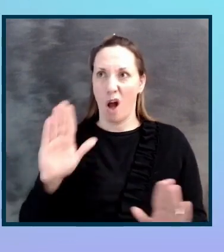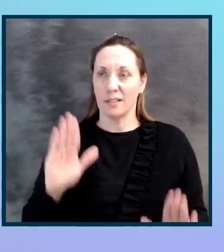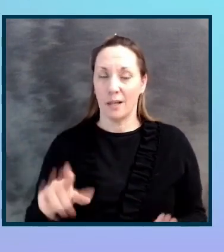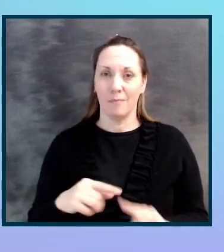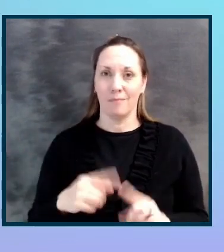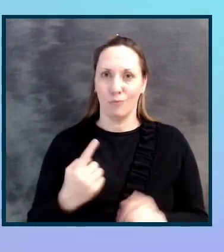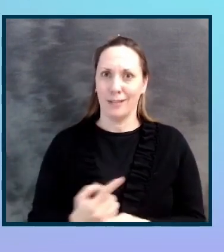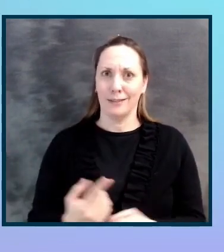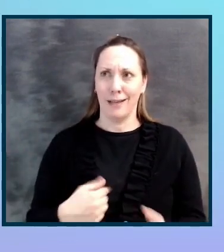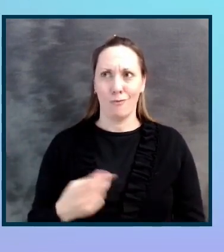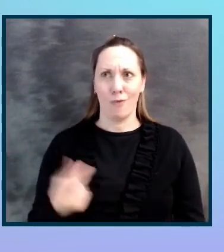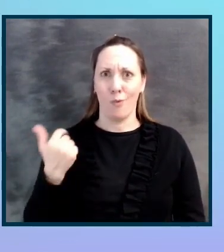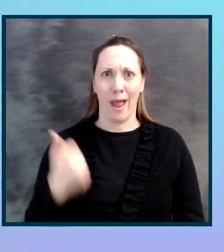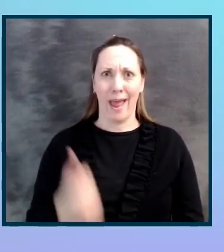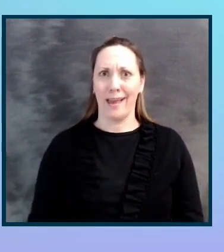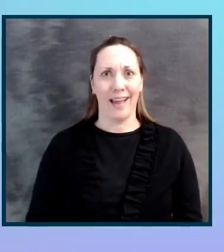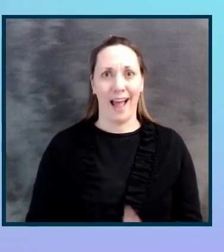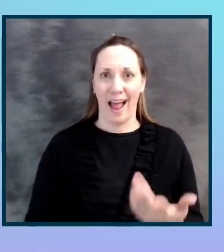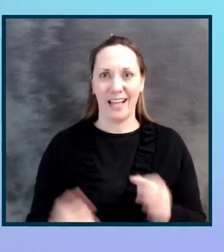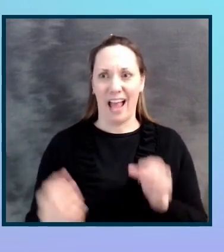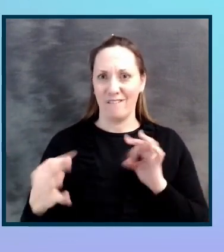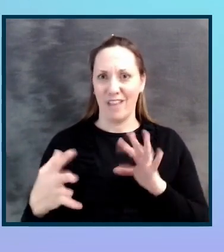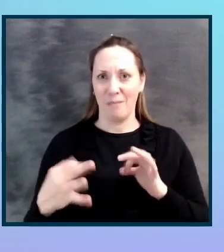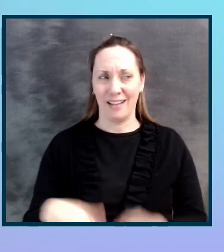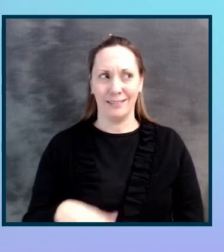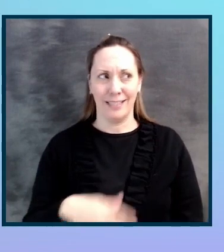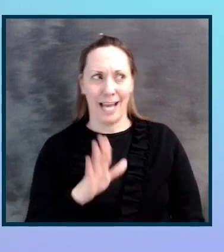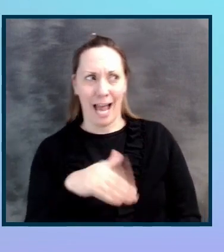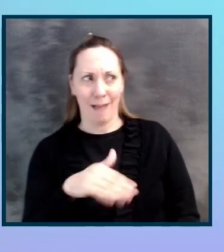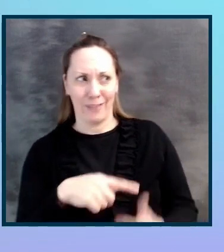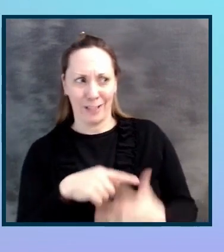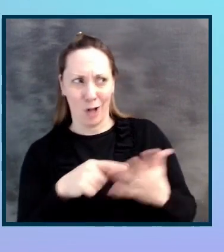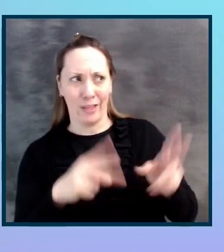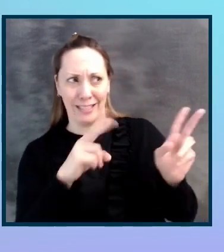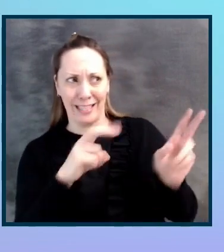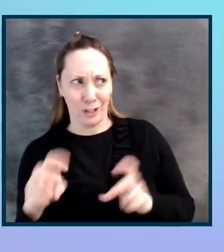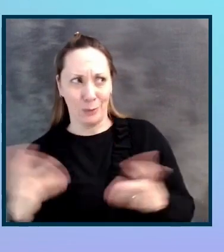And right away, I got feedback back. I was like, hey, there's all these issues, right?